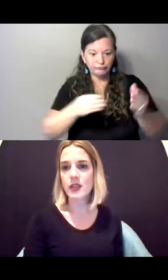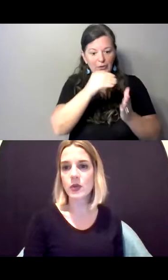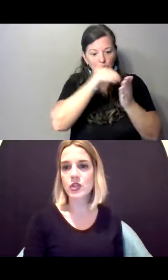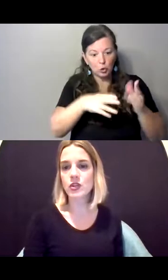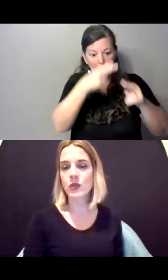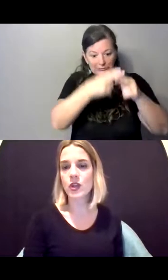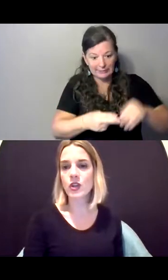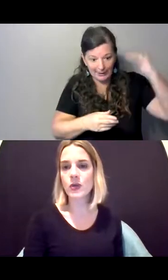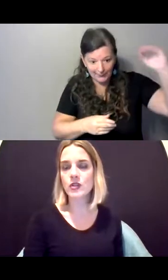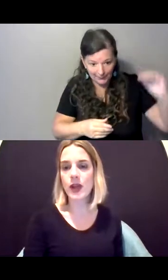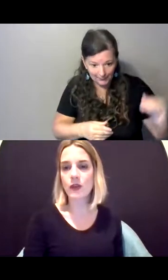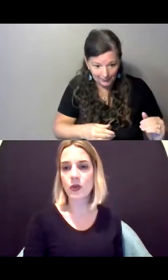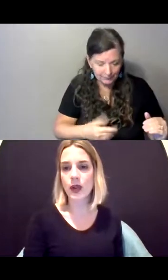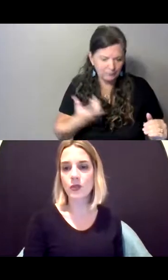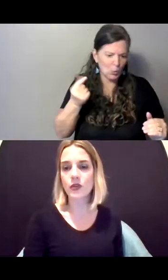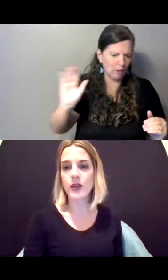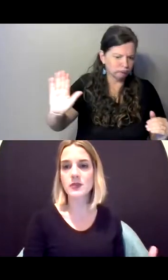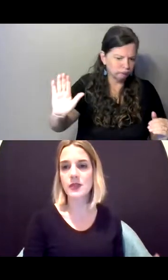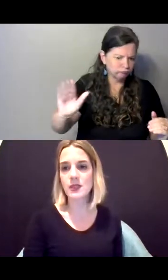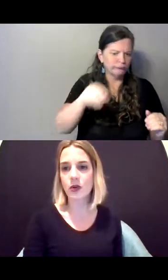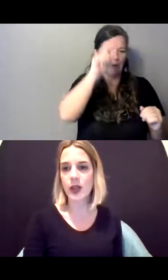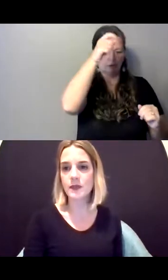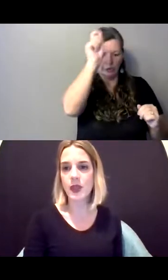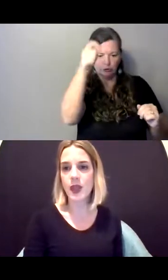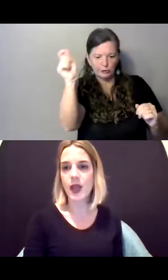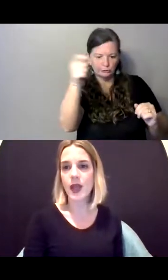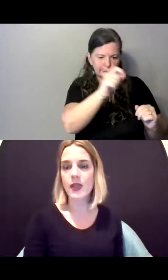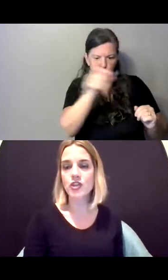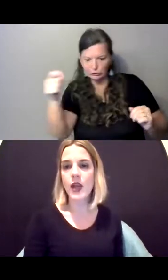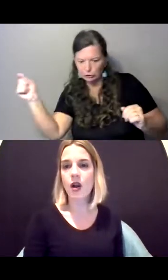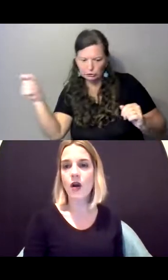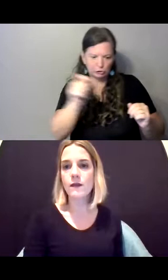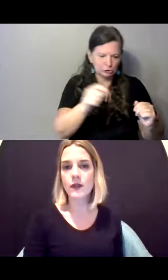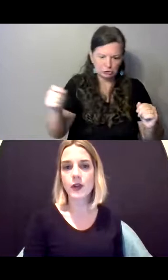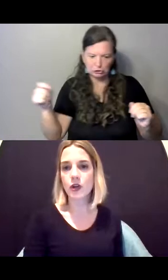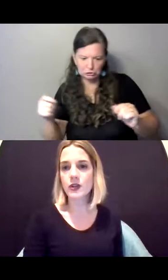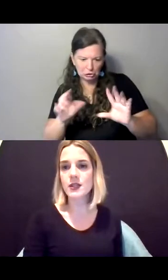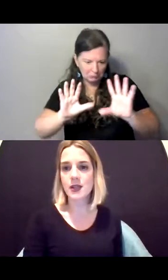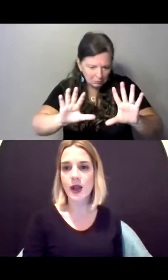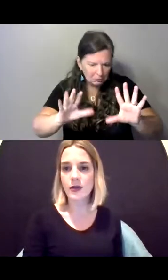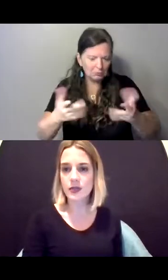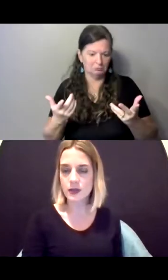and so what you can do is you can have a grid with their names listed on it and then check off their learning styles